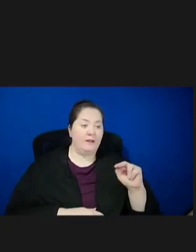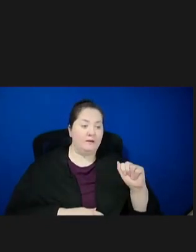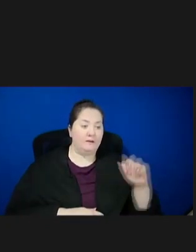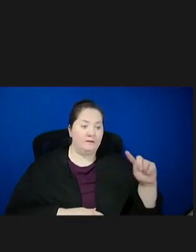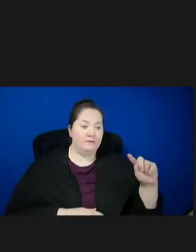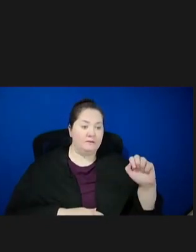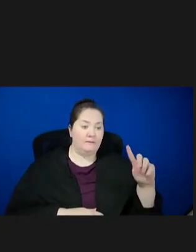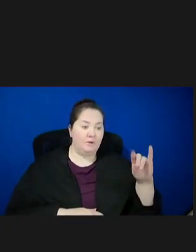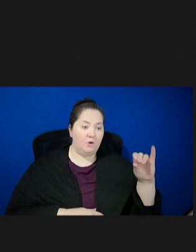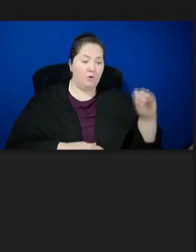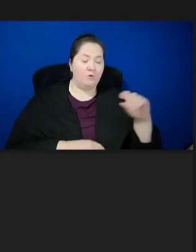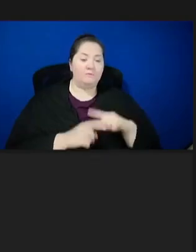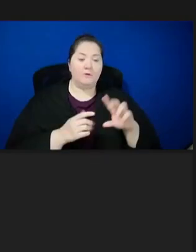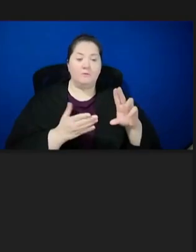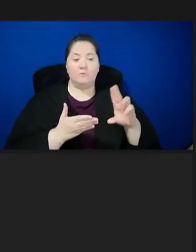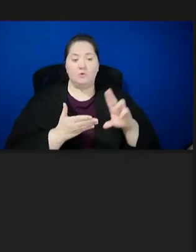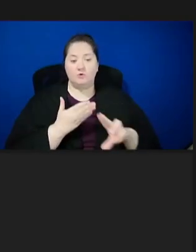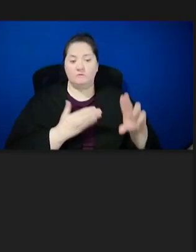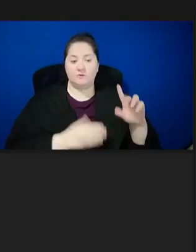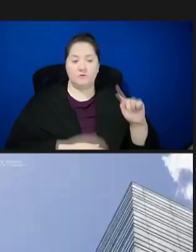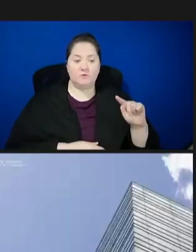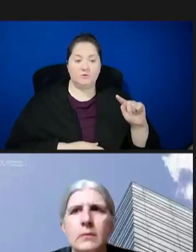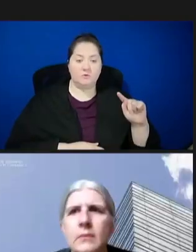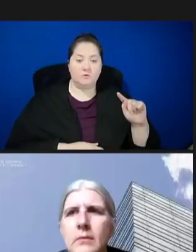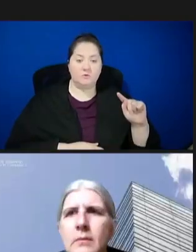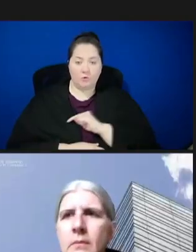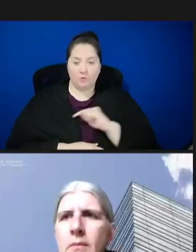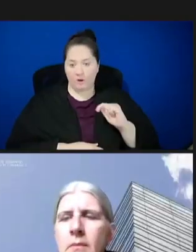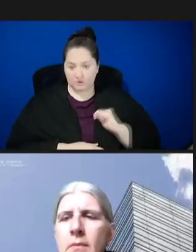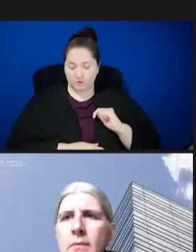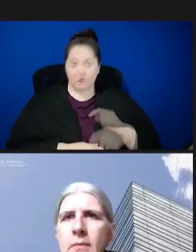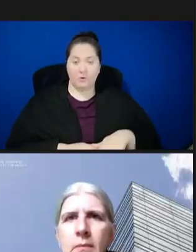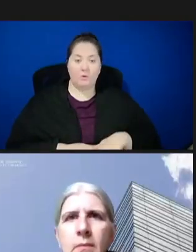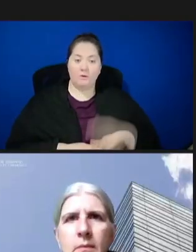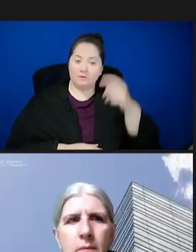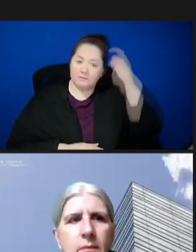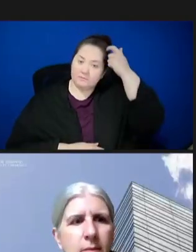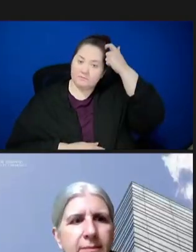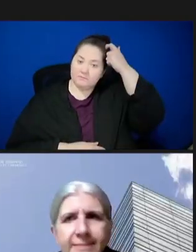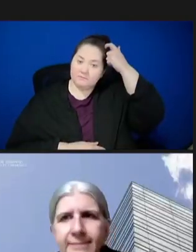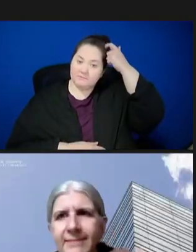of Toronto. Dr. Taddio, your slides are up. I see your face. You have the floor.